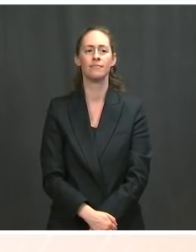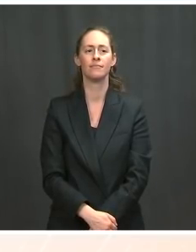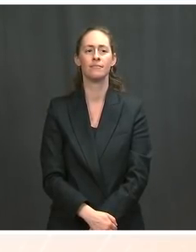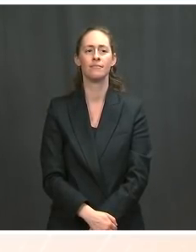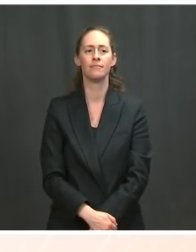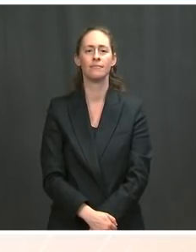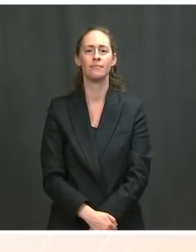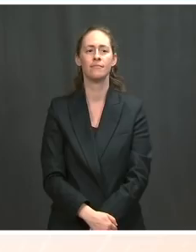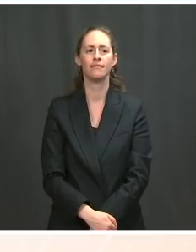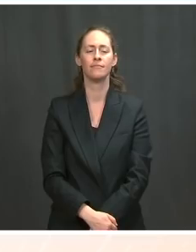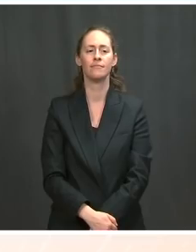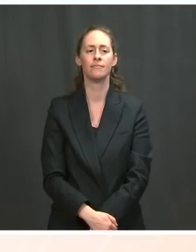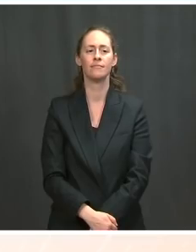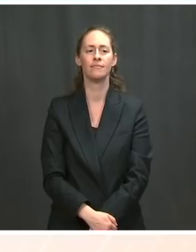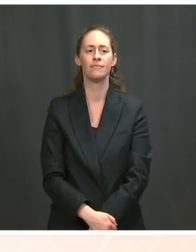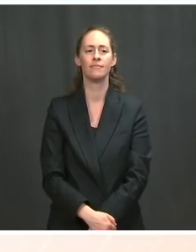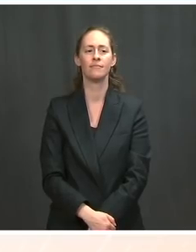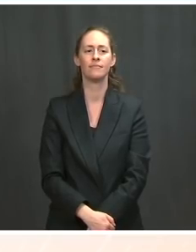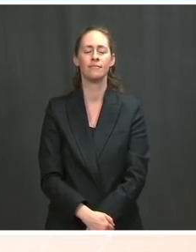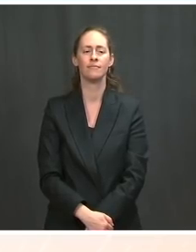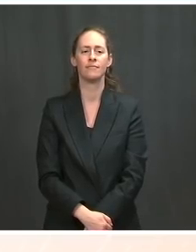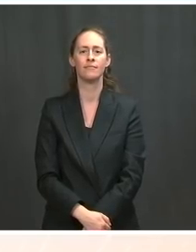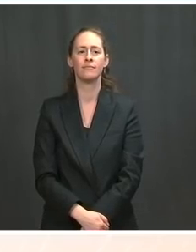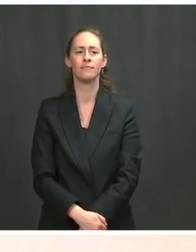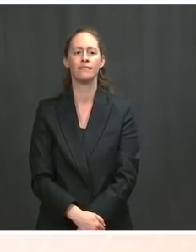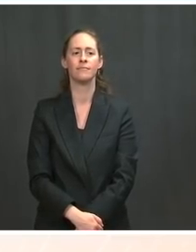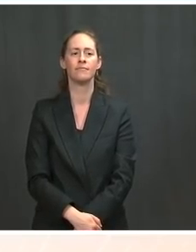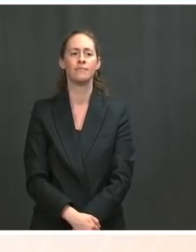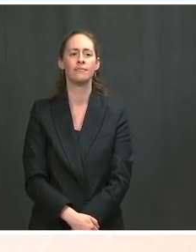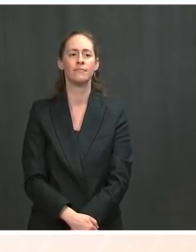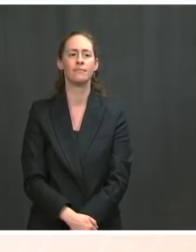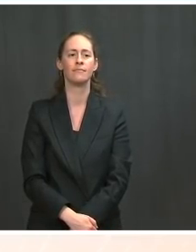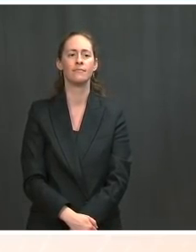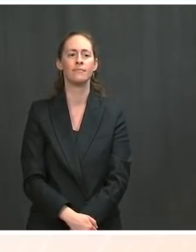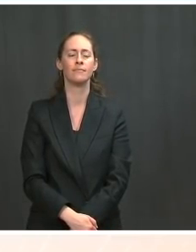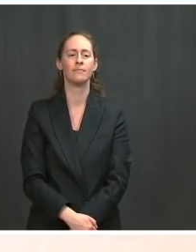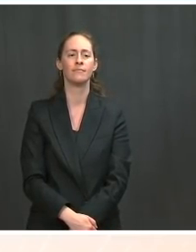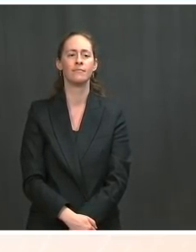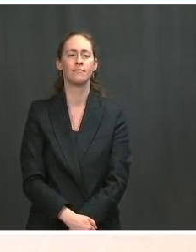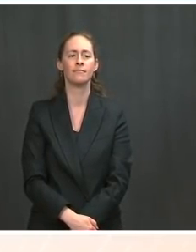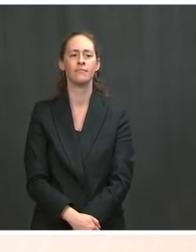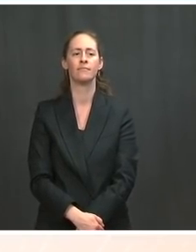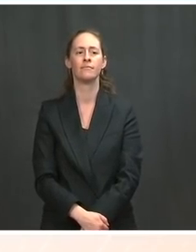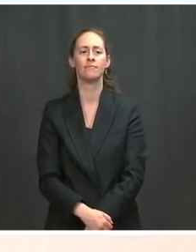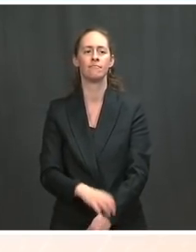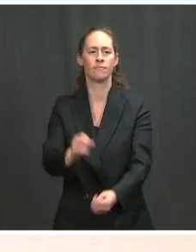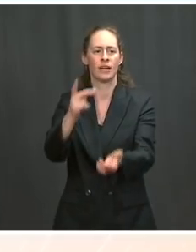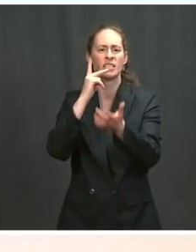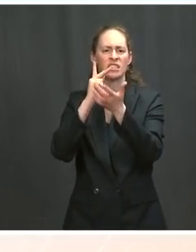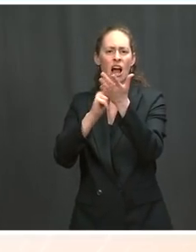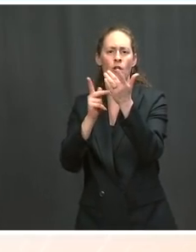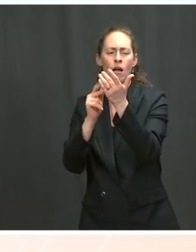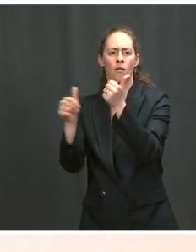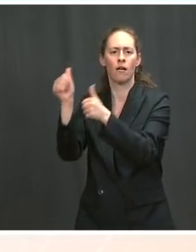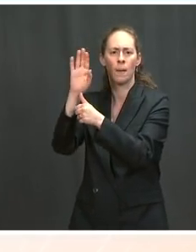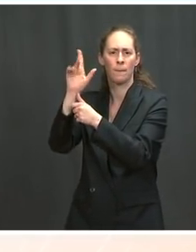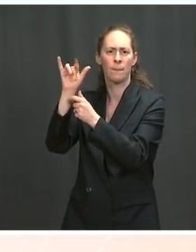By only speaking to the Israeli Prime Minister, are you concerned that this shows sort of a one-sided viewpoint from this administration?